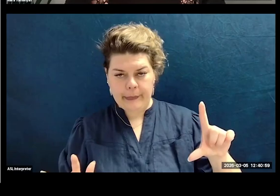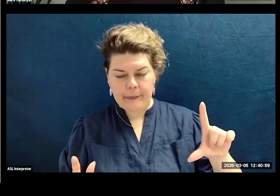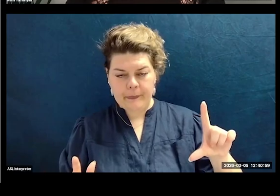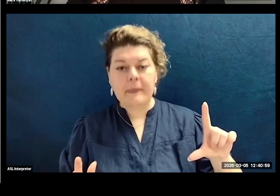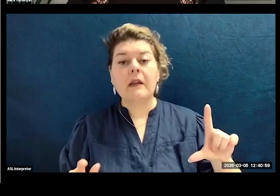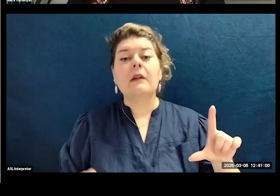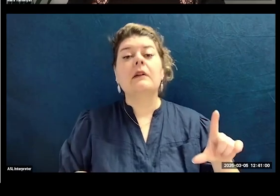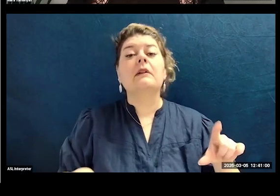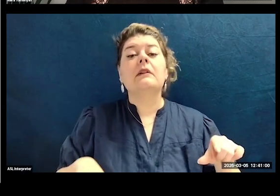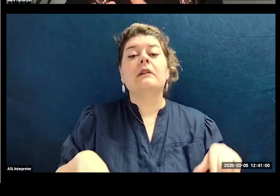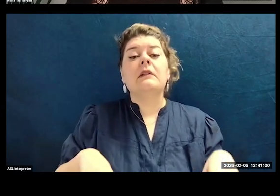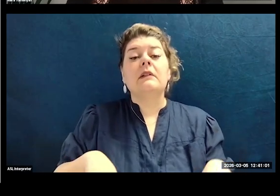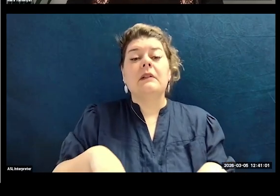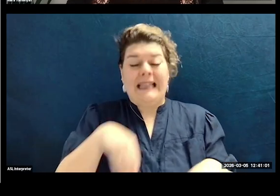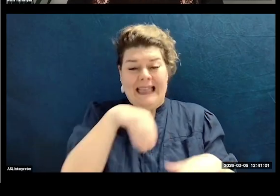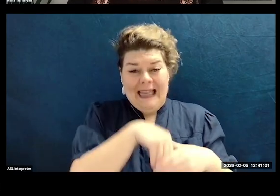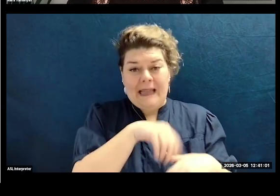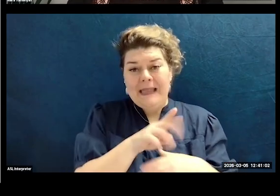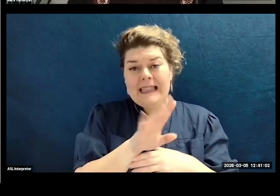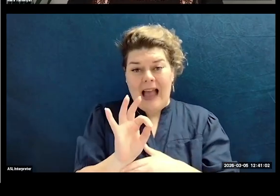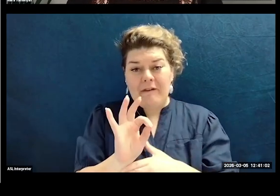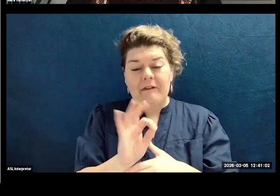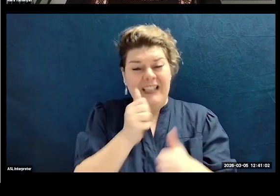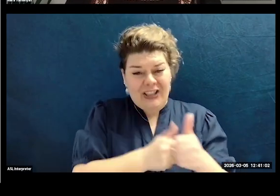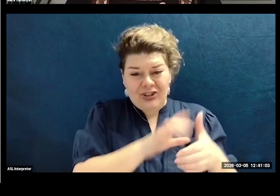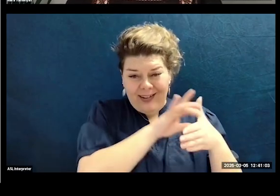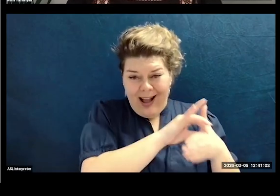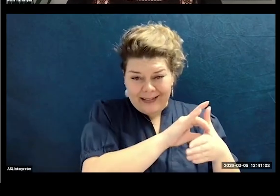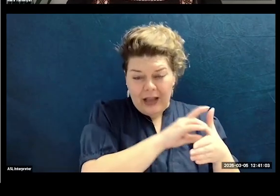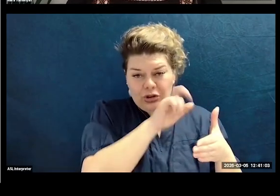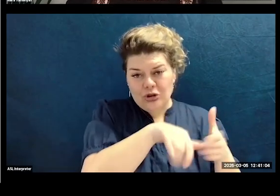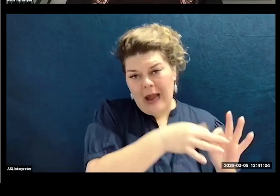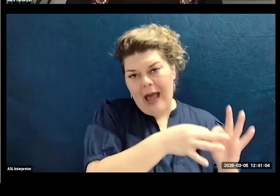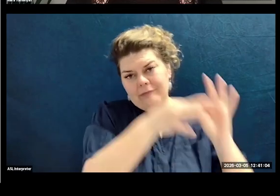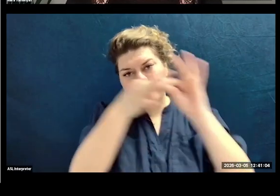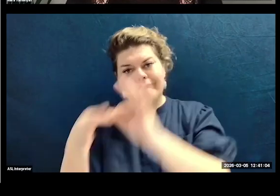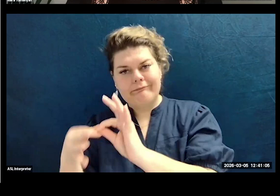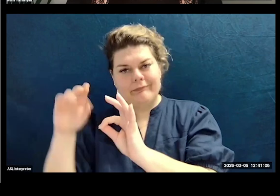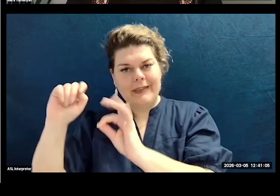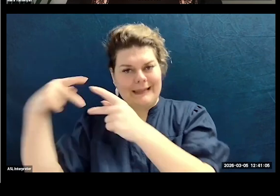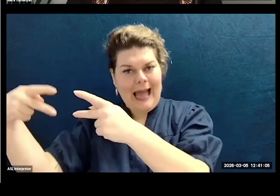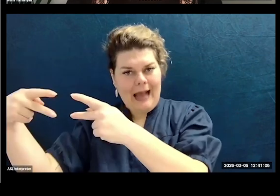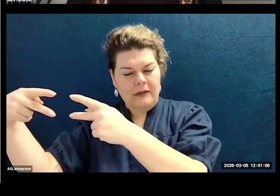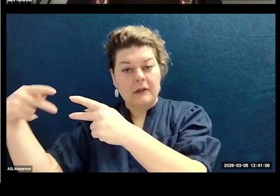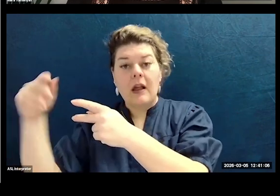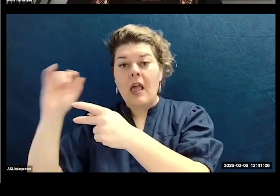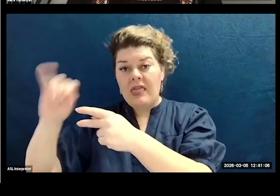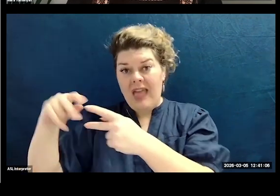Each piece of content in PDF should have a corresponding text which should tell the assistive technology